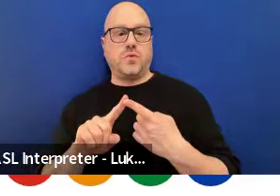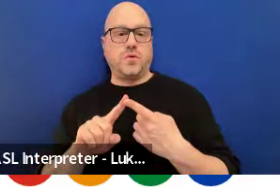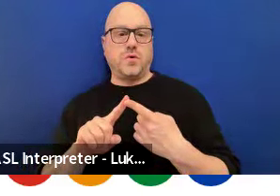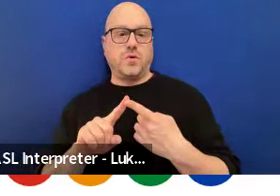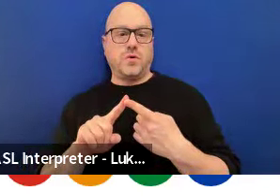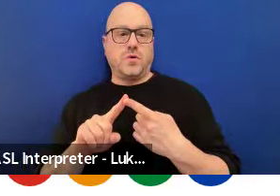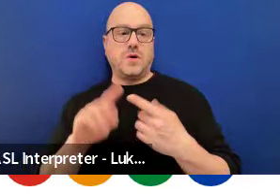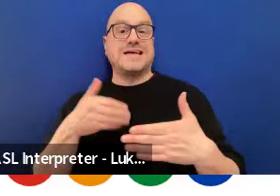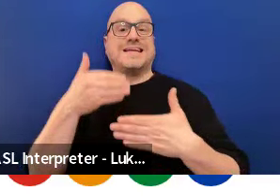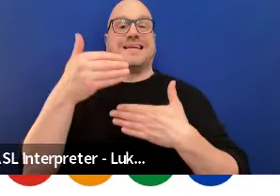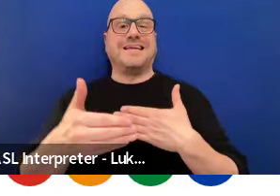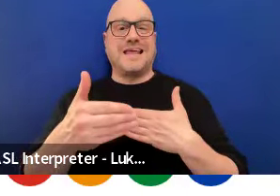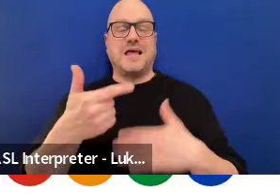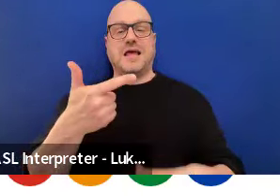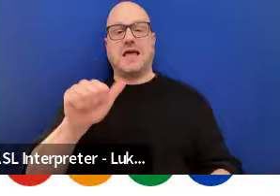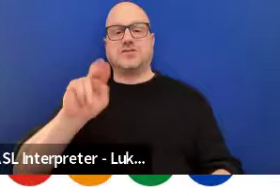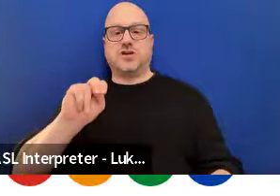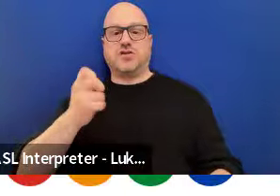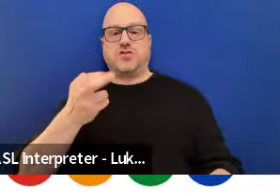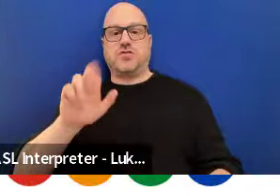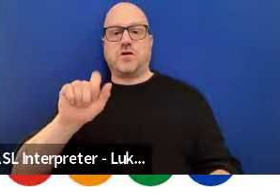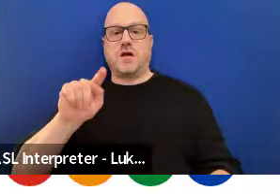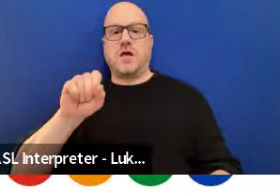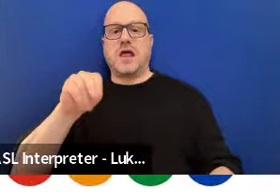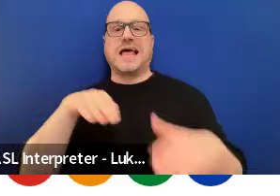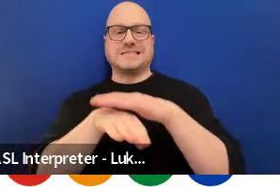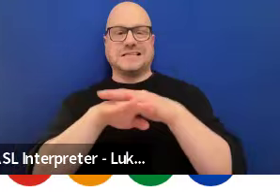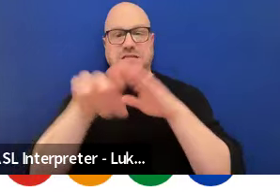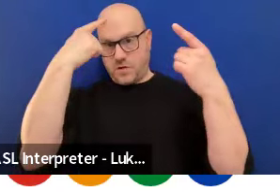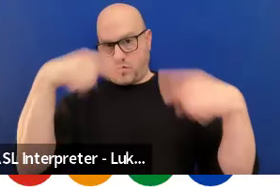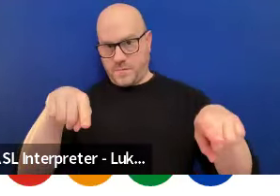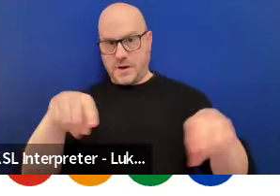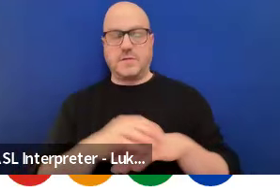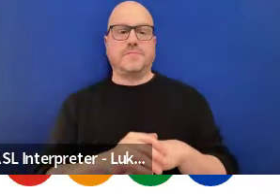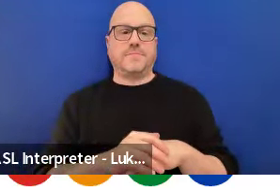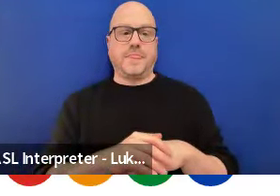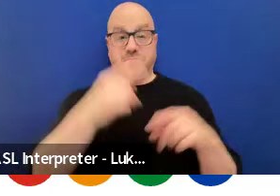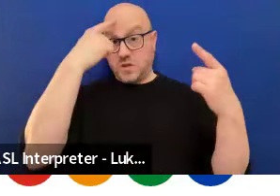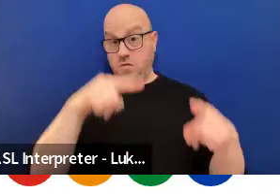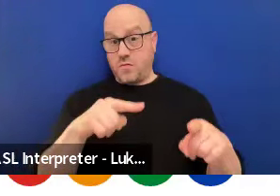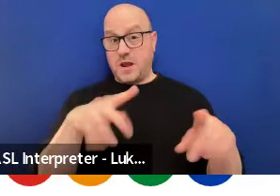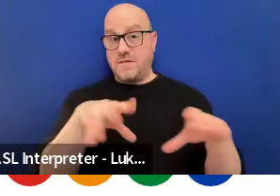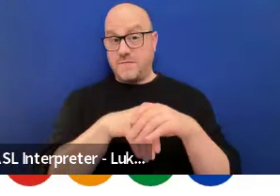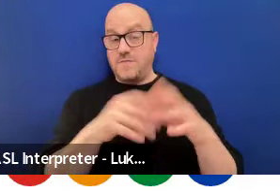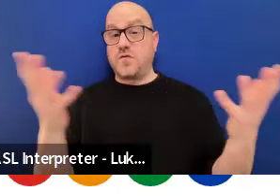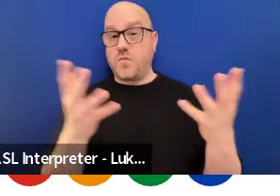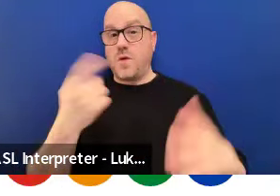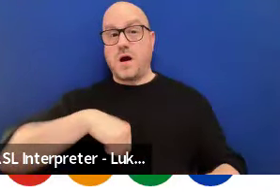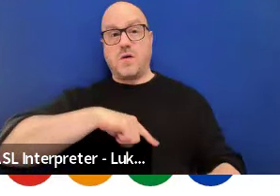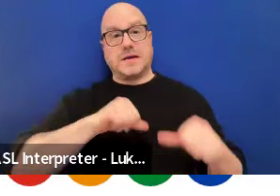AND WE HAVE BEEN WORKING TO TRANSITION TO WHAT IS REFERRED TO AS THE NEXT GENERATION ACCESSIBILITY AGREEMENT.